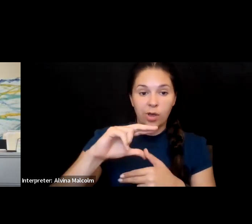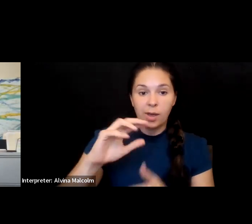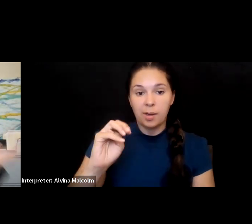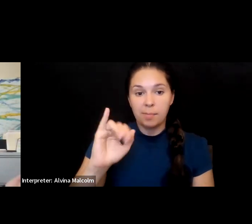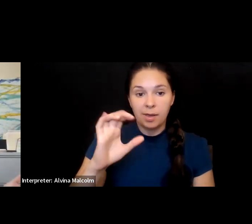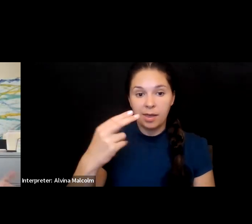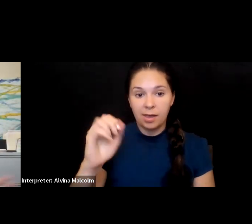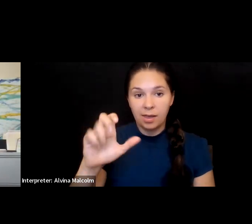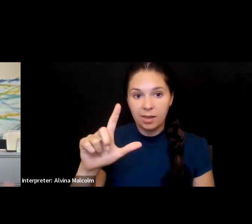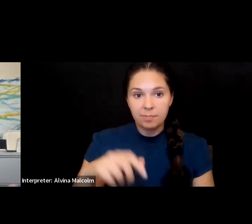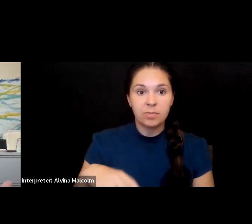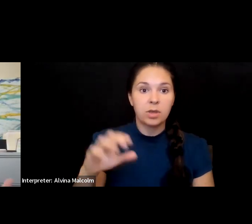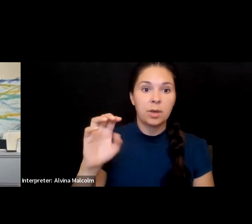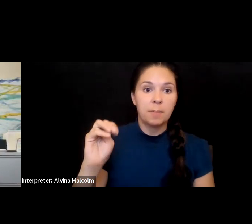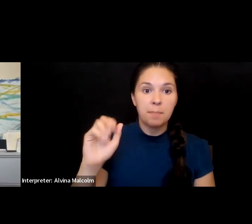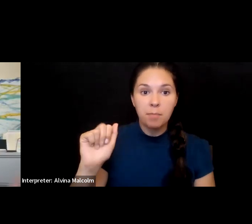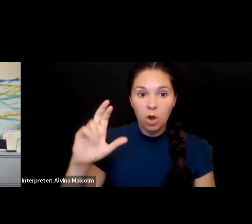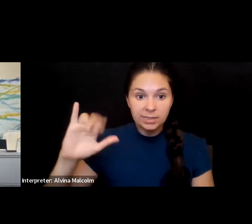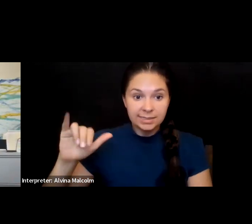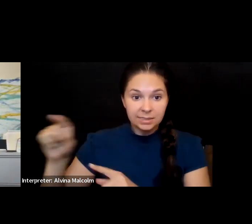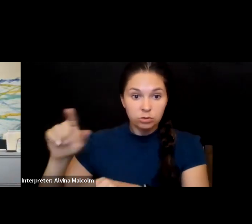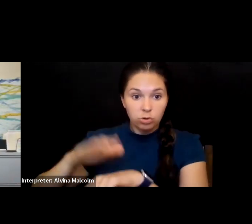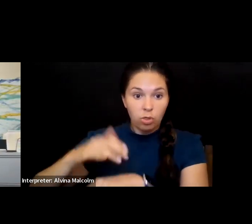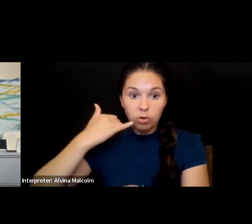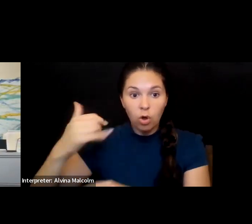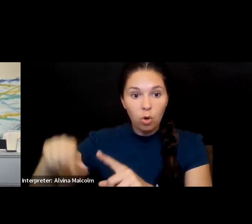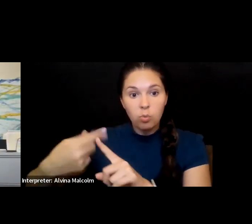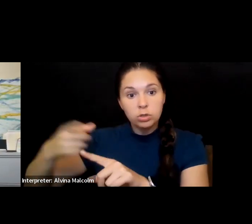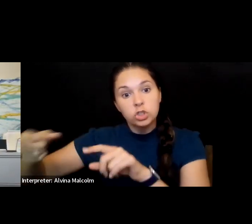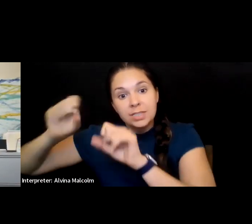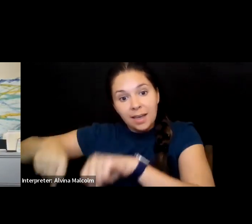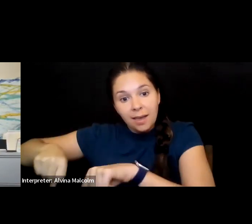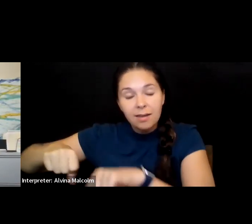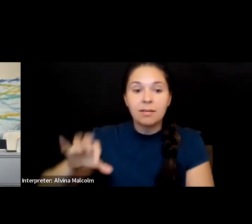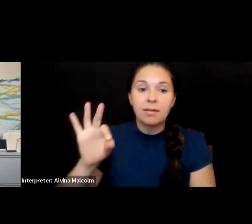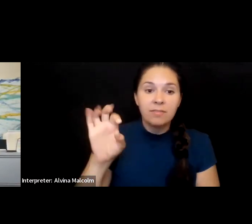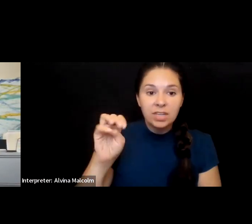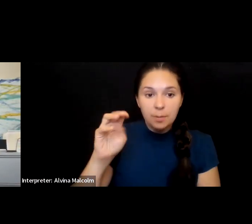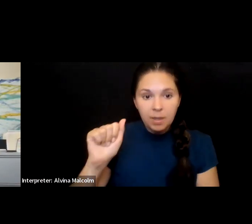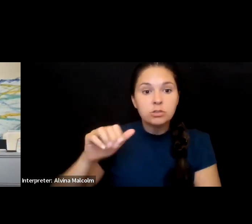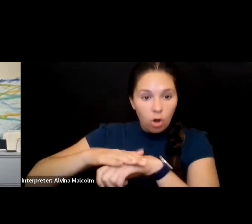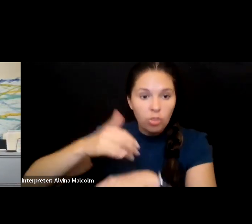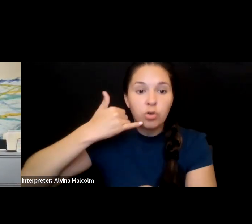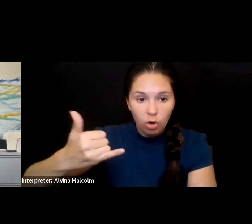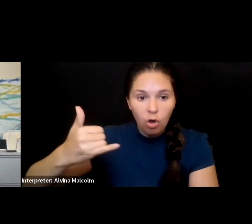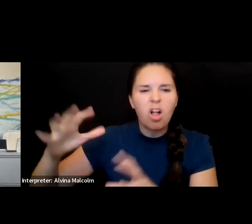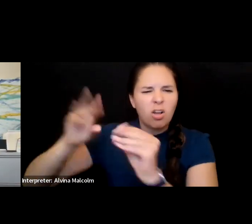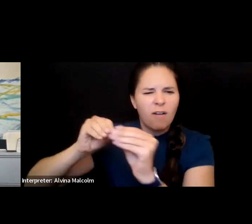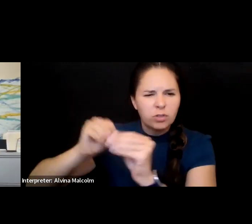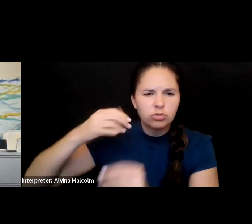work together. So we have these daily calls that were started with hurricane Michael. Germán and Shaylin are on